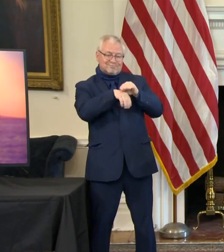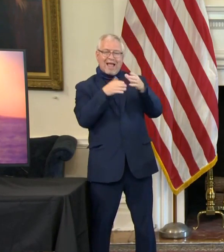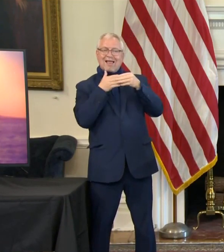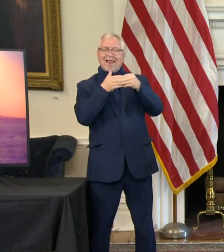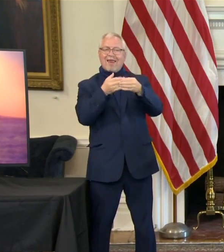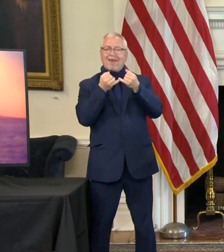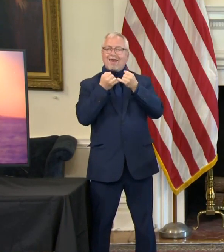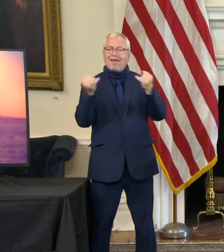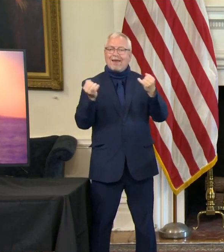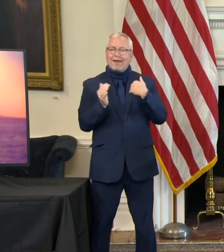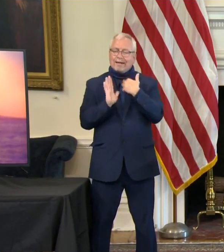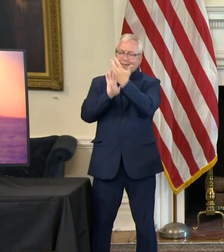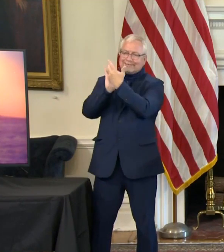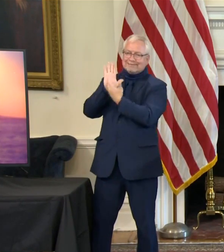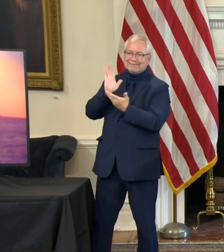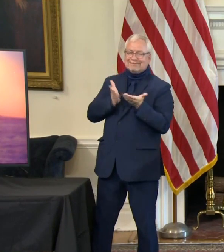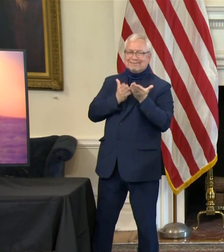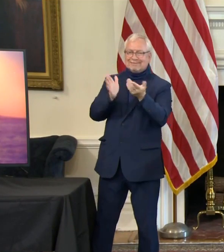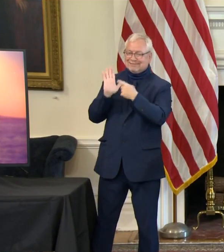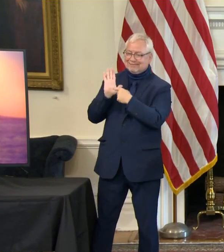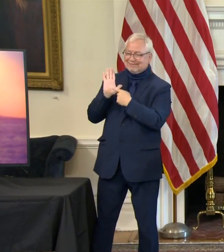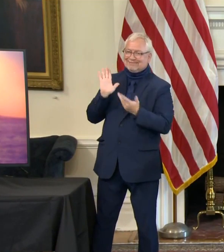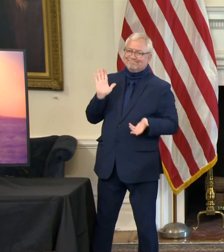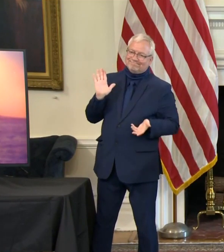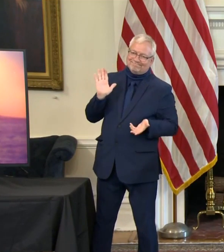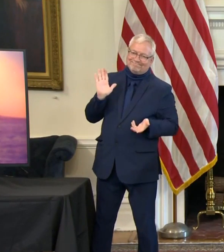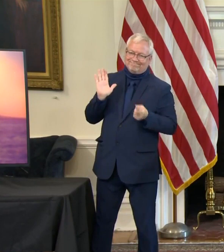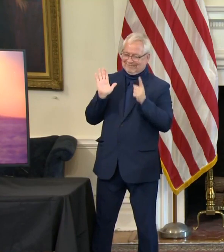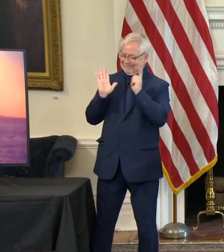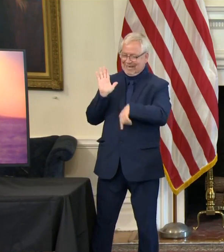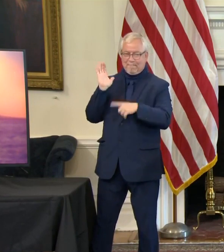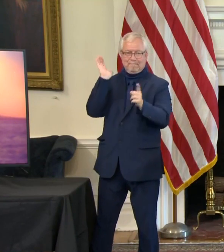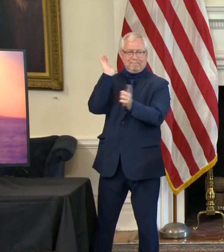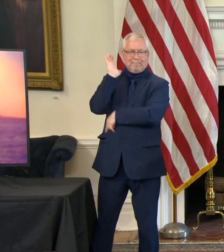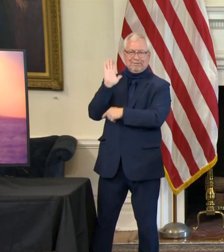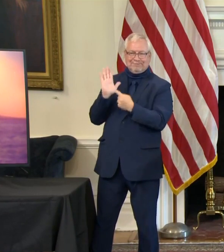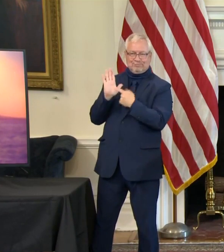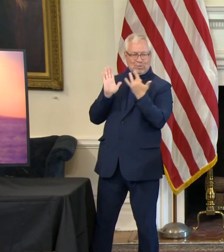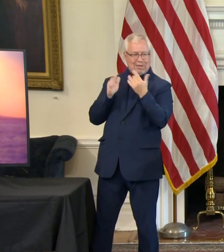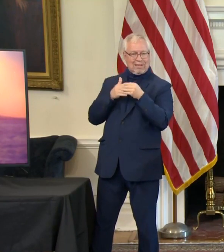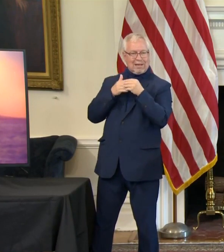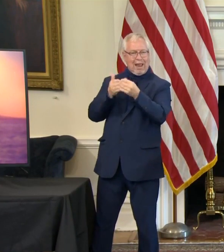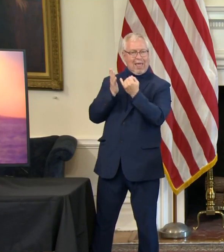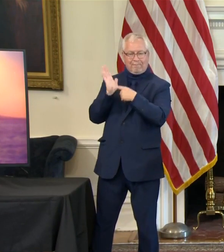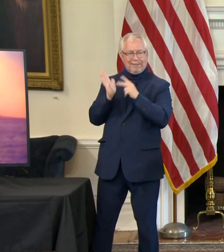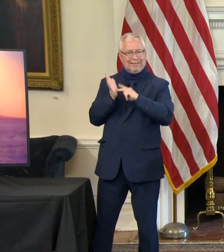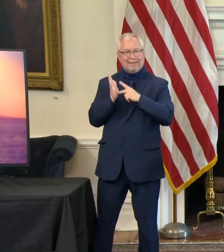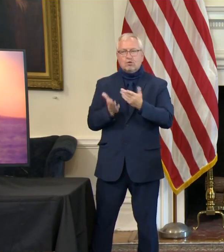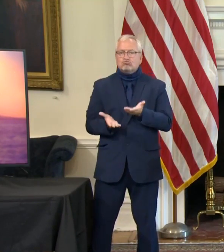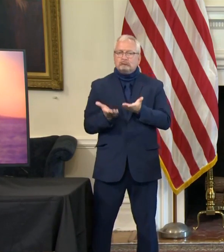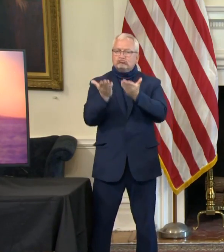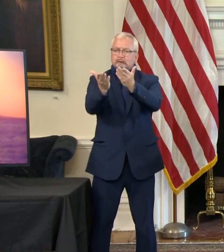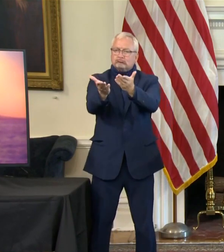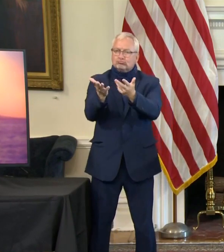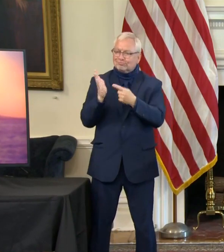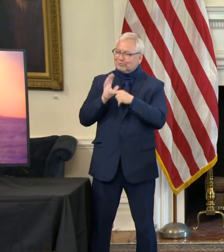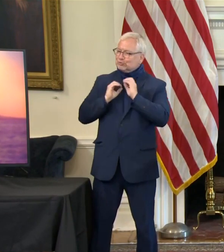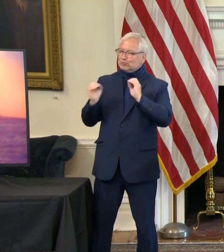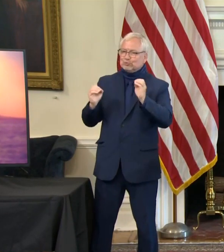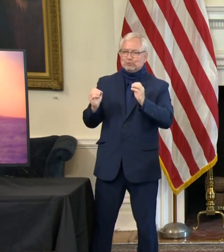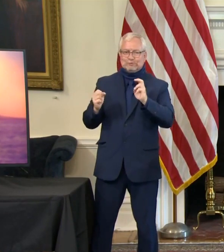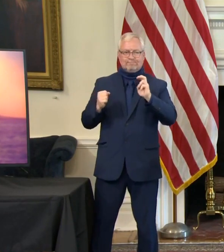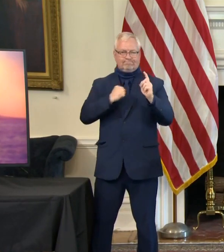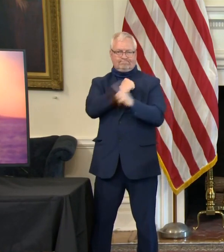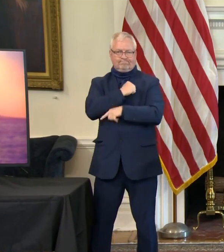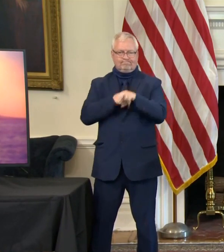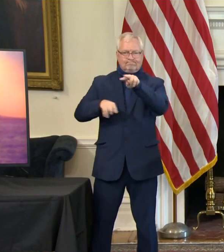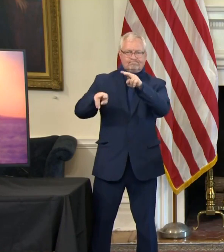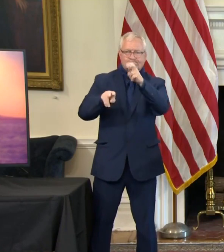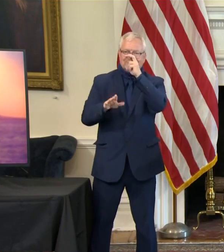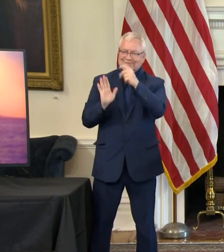ON THE GUIDELINES, THE CDC GUIDELINES AND THINK WE ARE RECOMMENDING, THEN PEOPLE ARE NOT GOING TO BE PUNISHED FOR NOT FOLLOWING THE RECOMMENDED GUIDELINES.